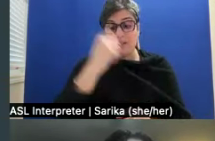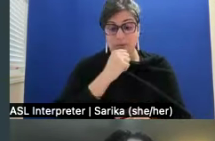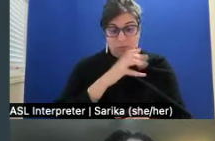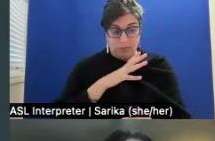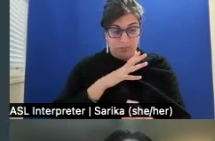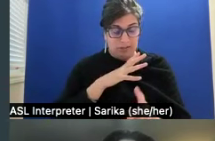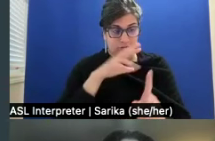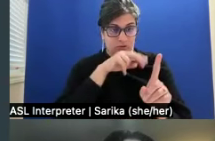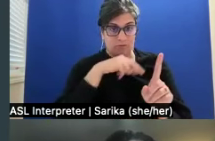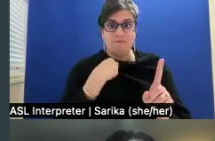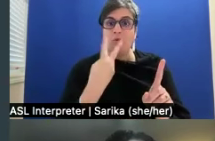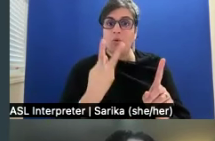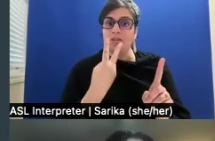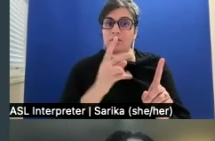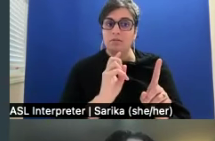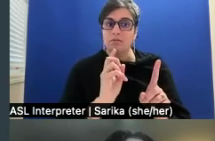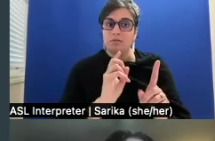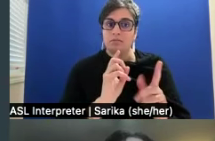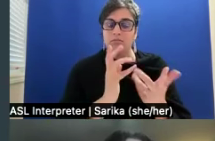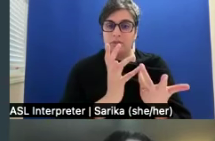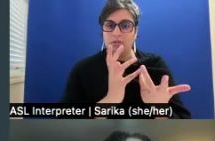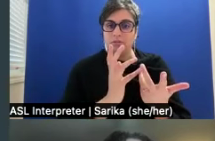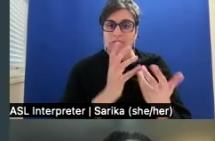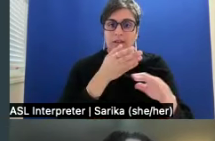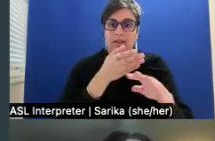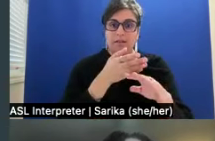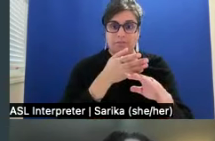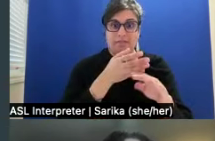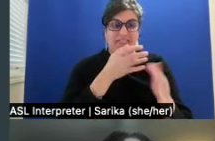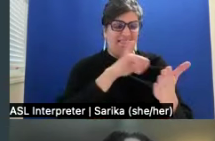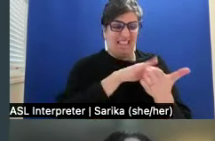and in, in the after effects of that economic impact,